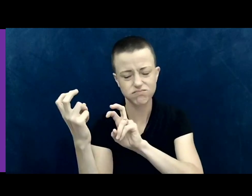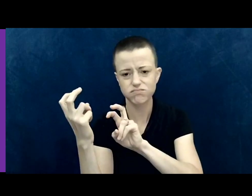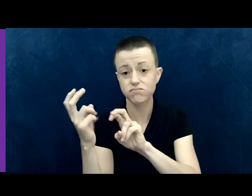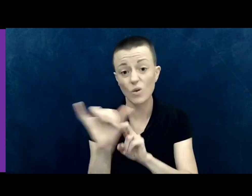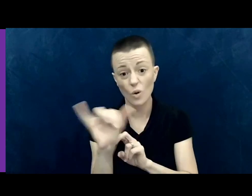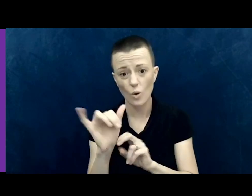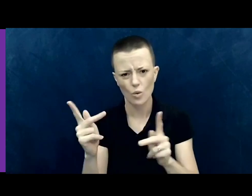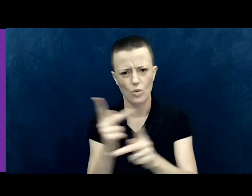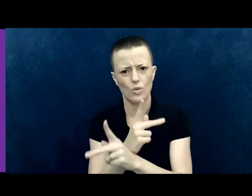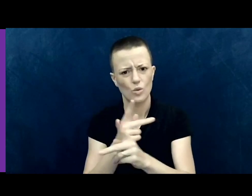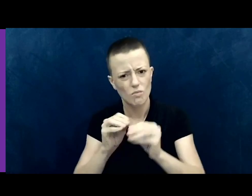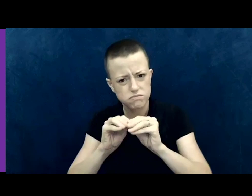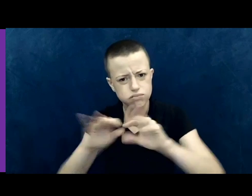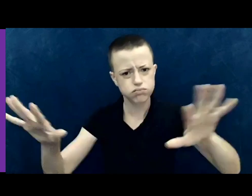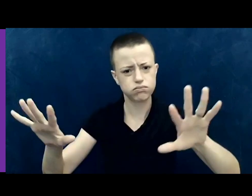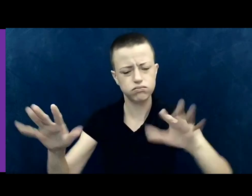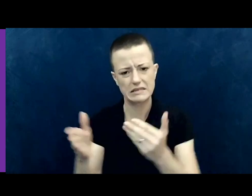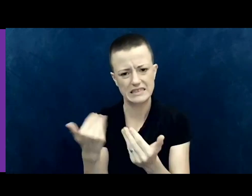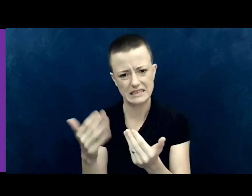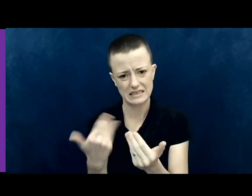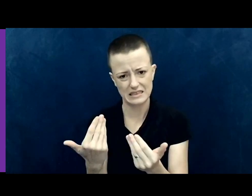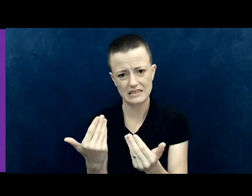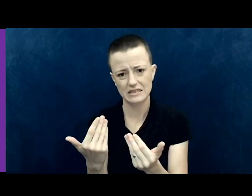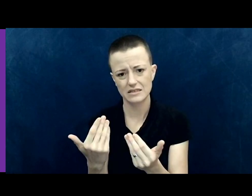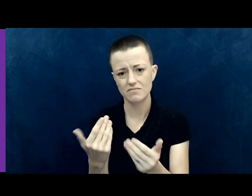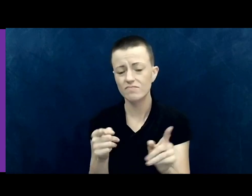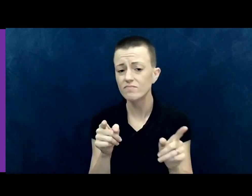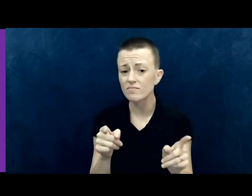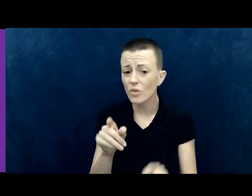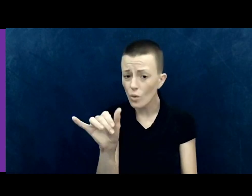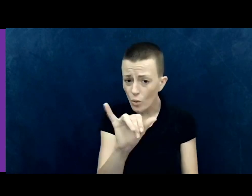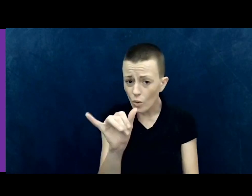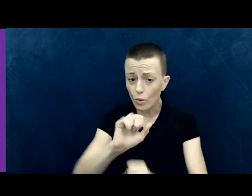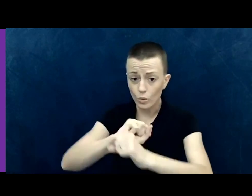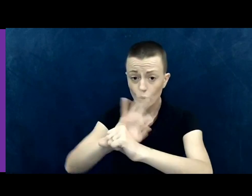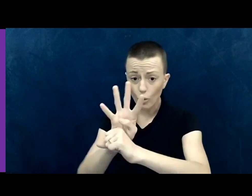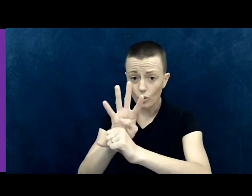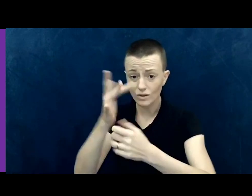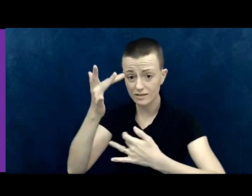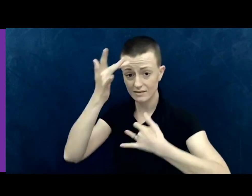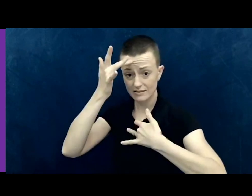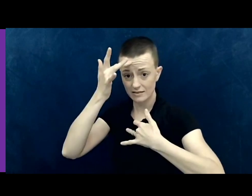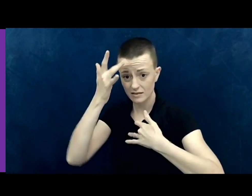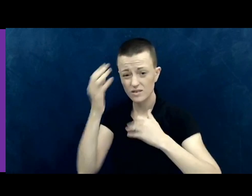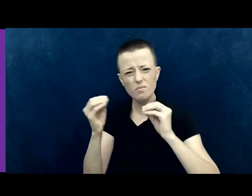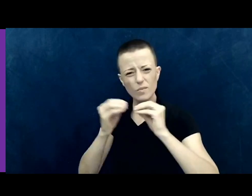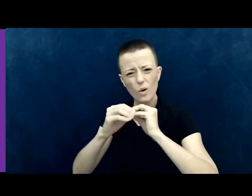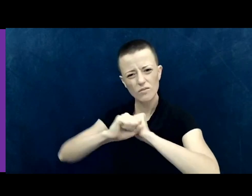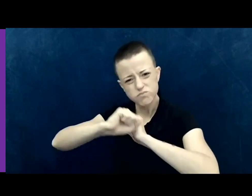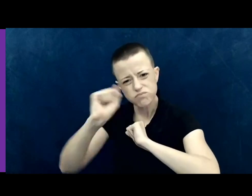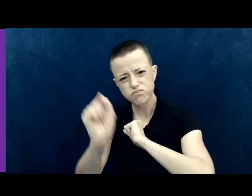transmissibility is greatly increased with COVID-19, and long-term symptoms are much more likely with COVID-19.